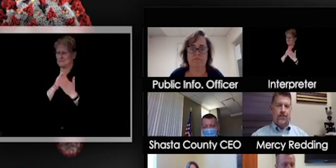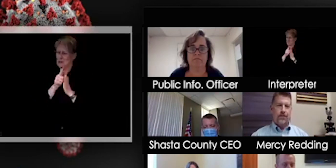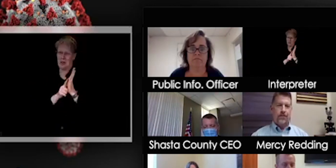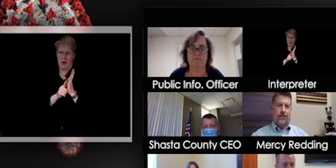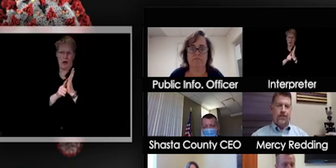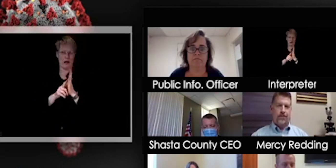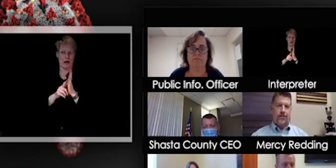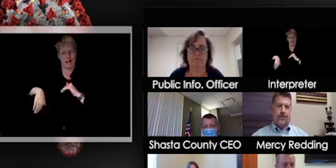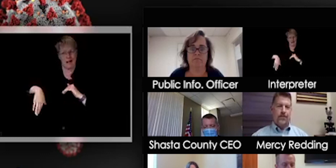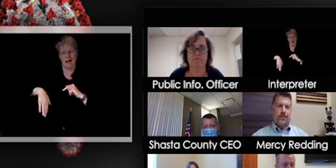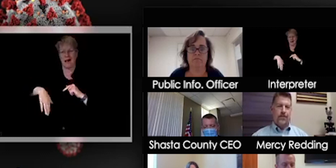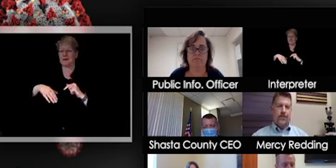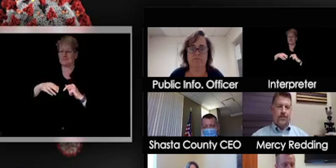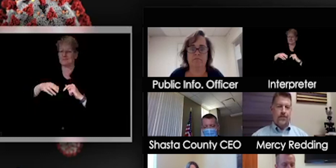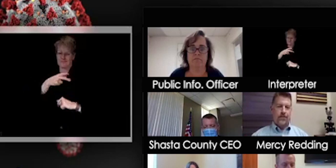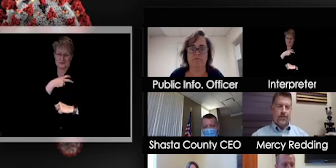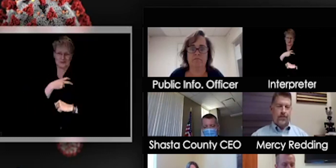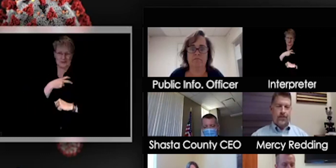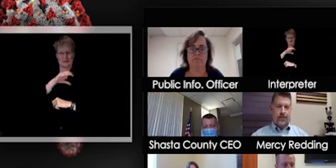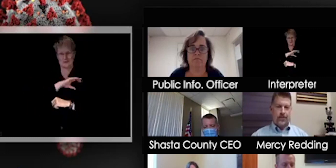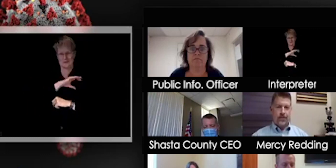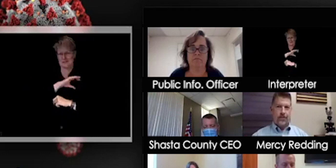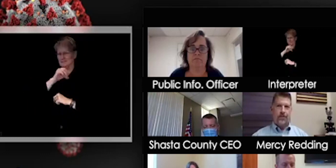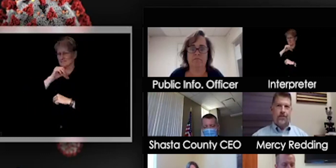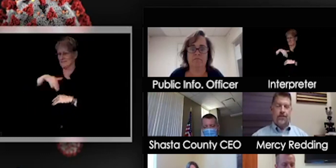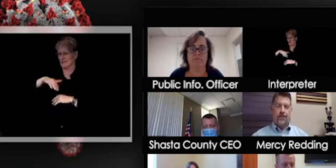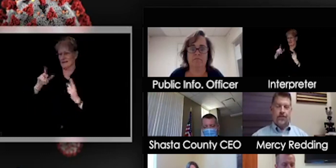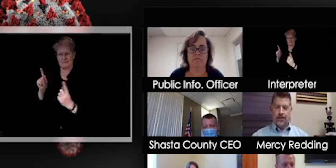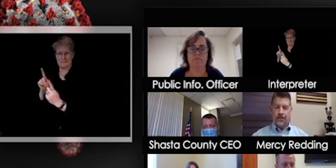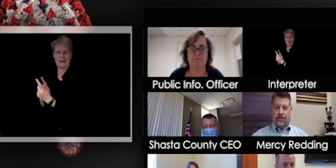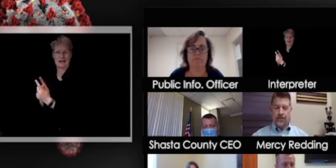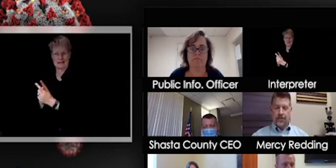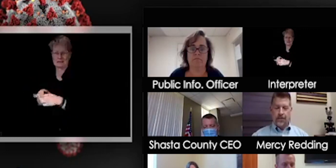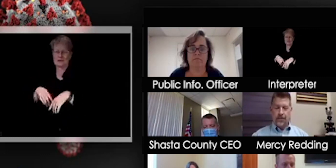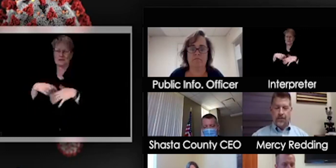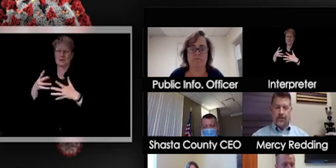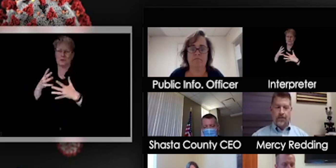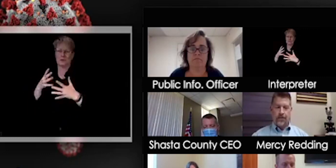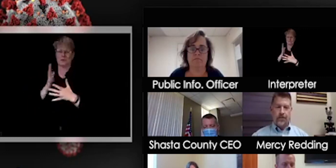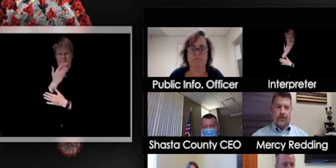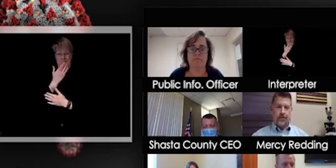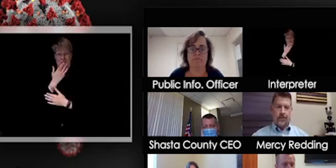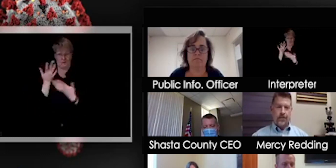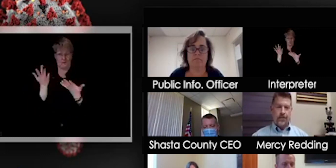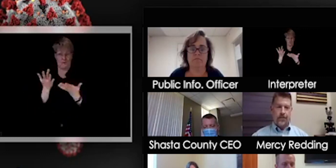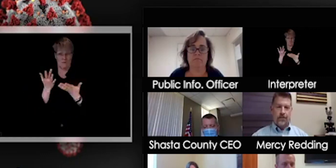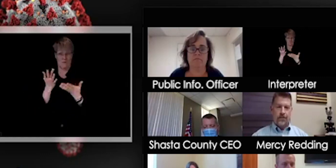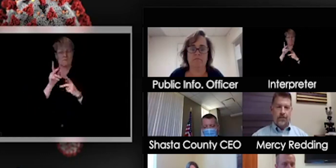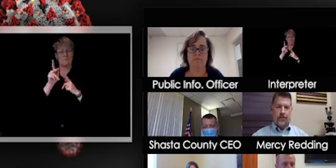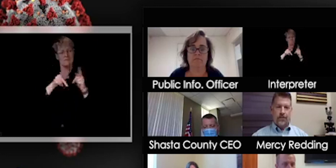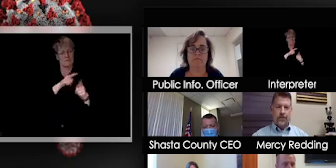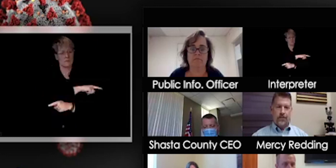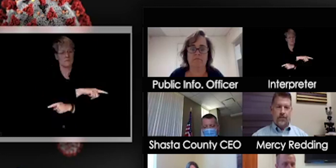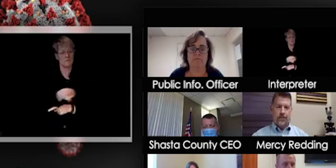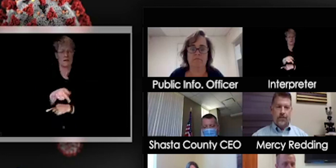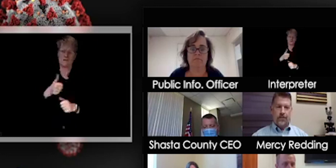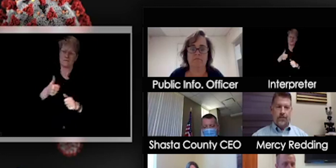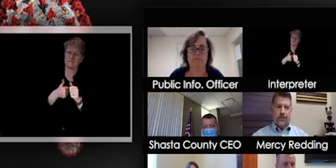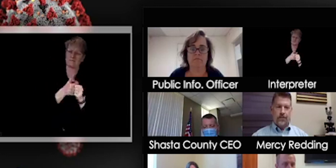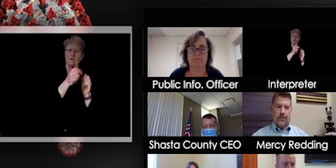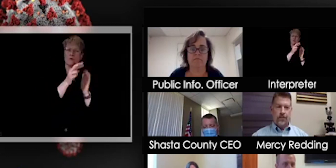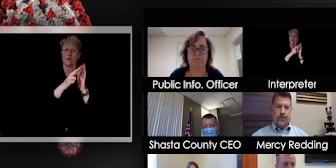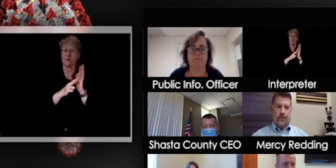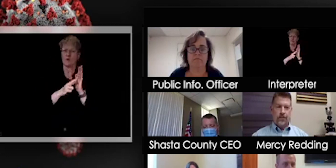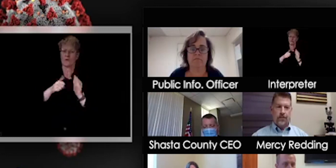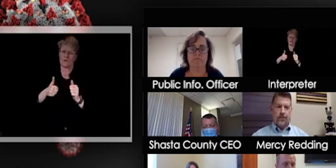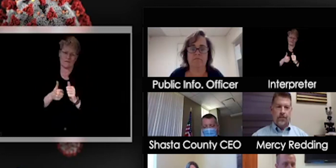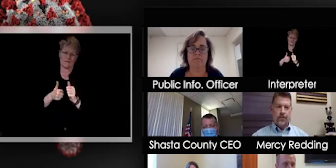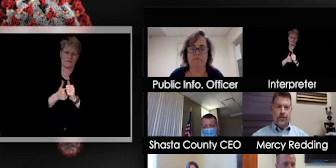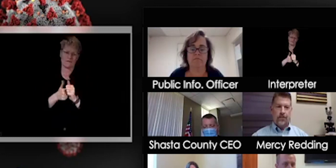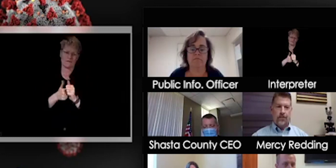all the range of options. Again, our preference being the folks comply with the order and